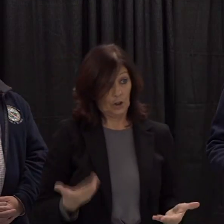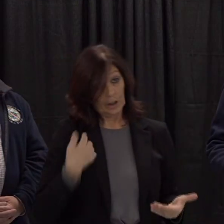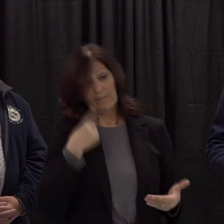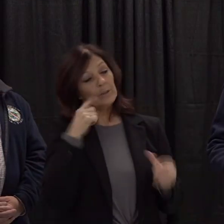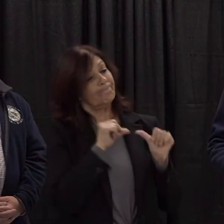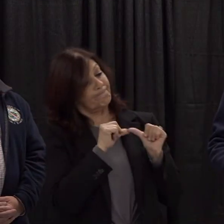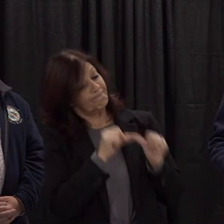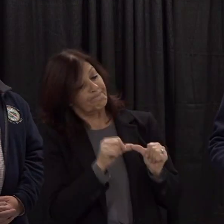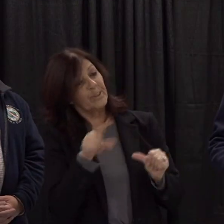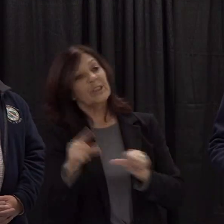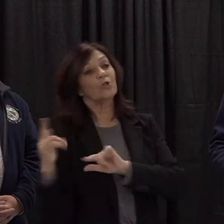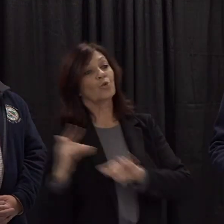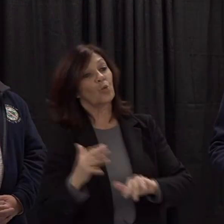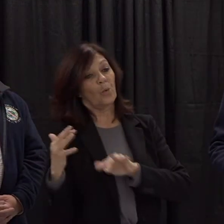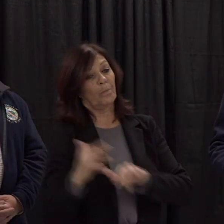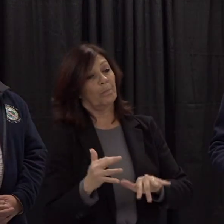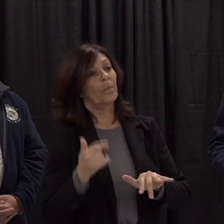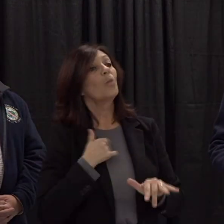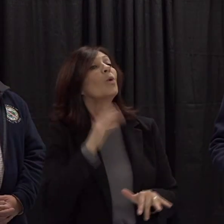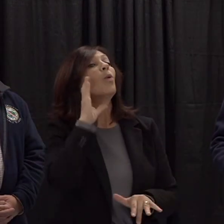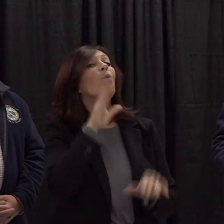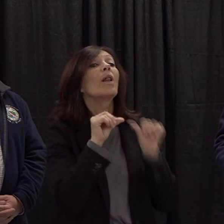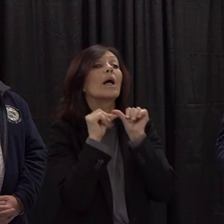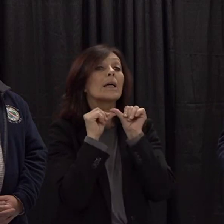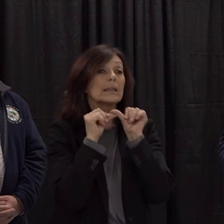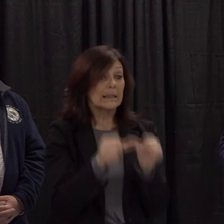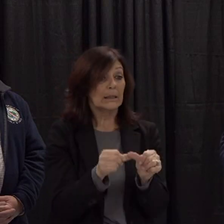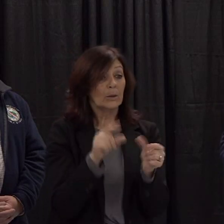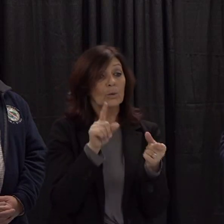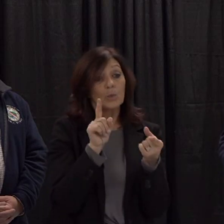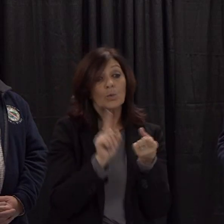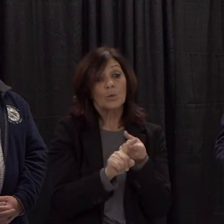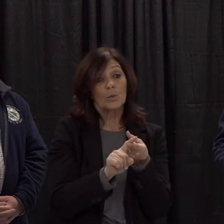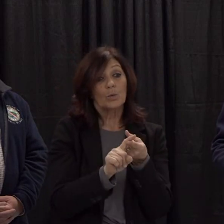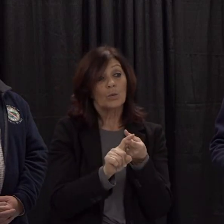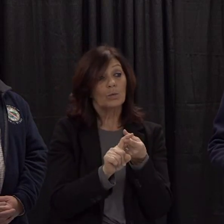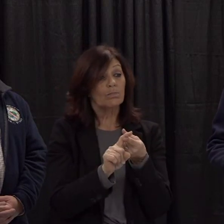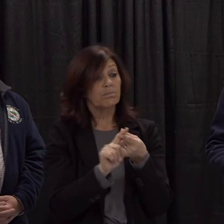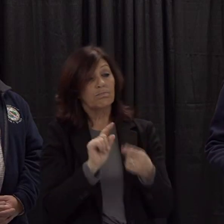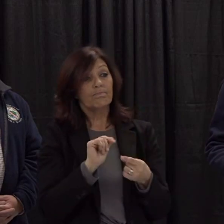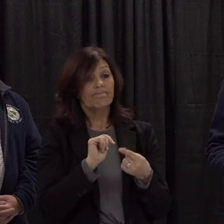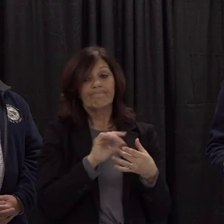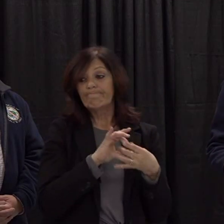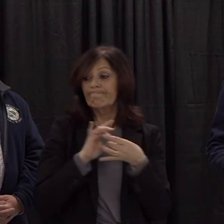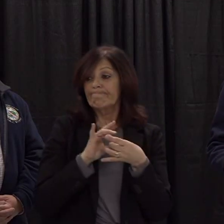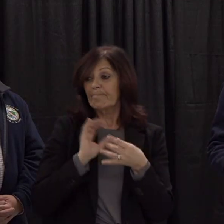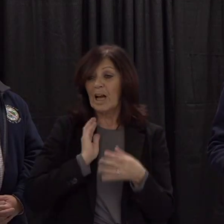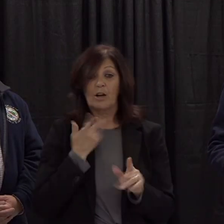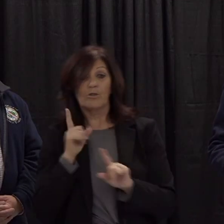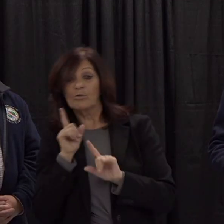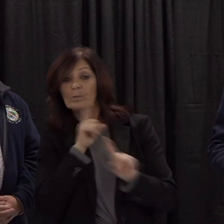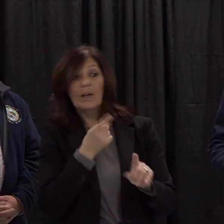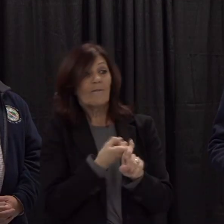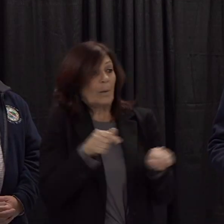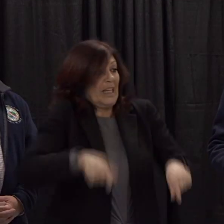of this event and we will continue to coordinate the response for our region out of this location.